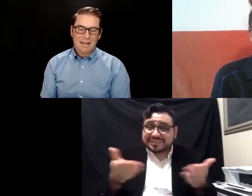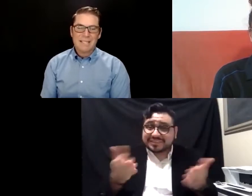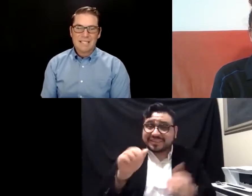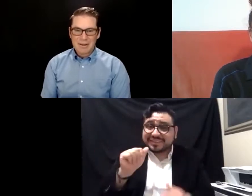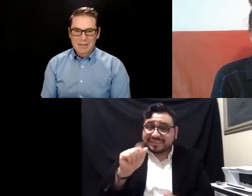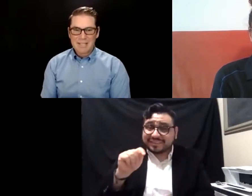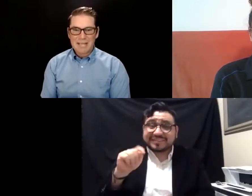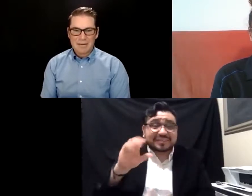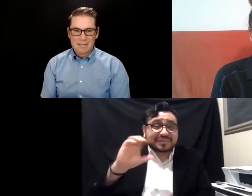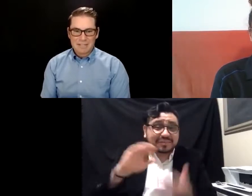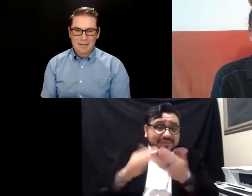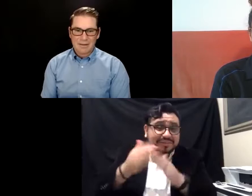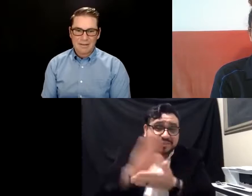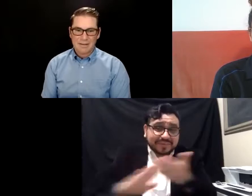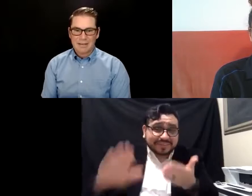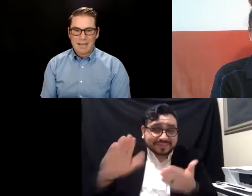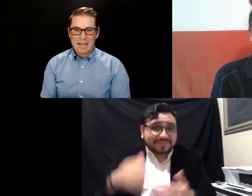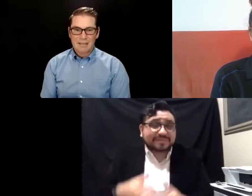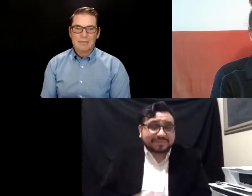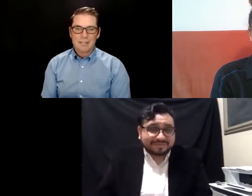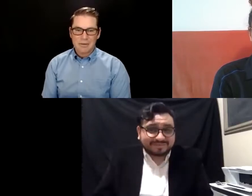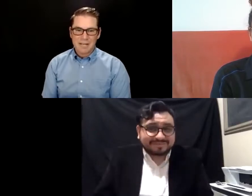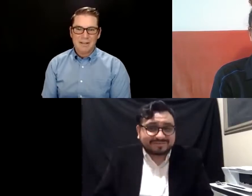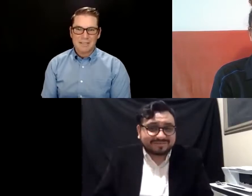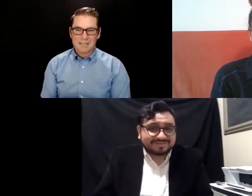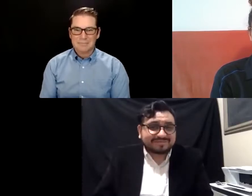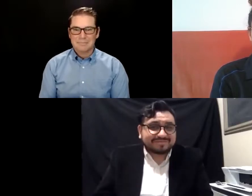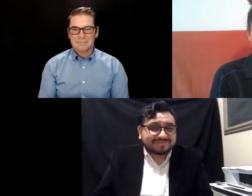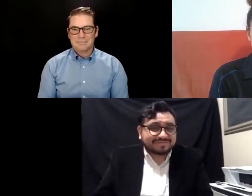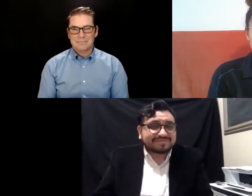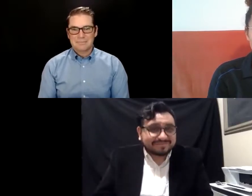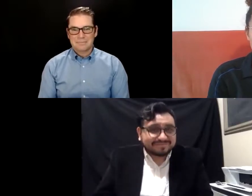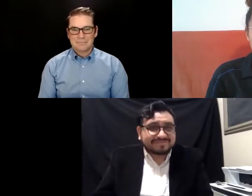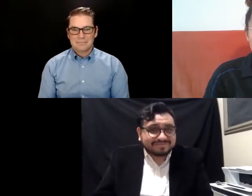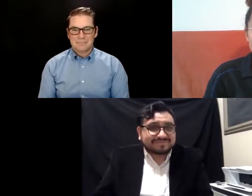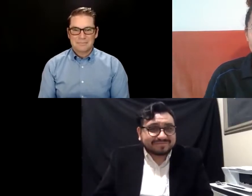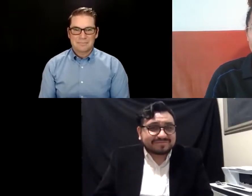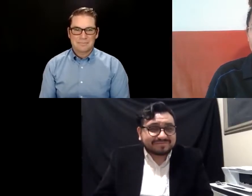And I teach American Sign Language here at Clovis Community College.